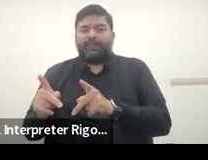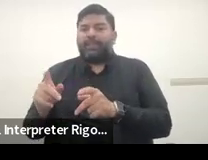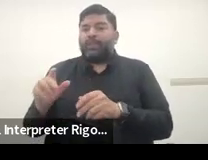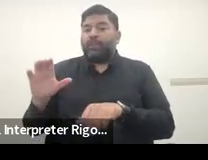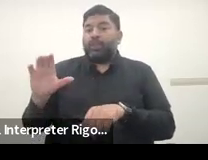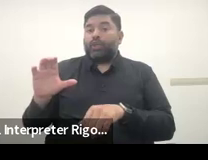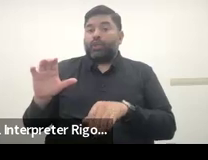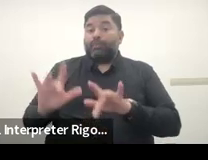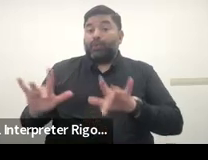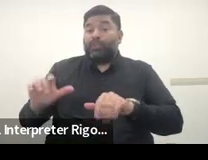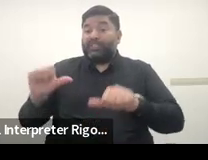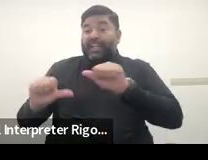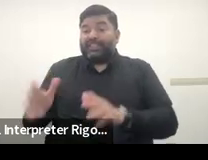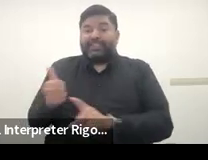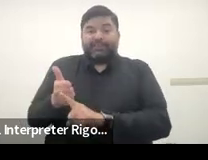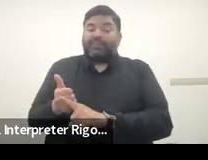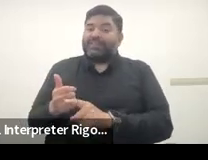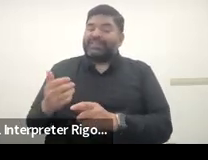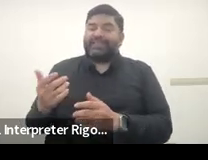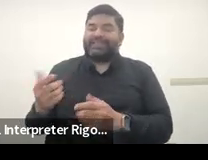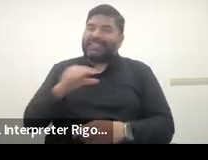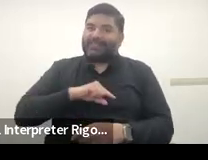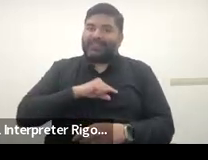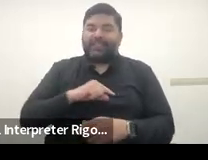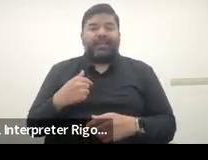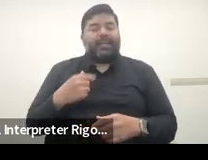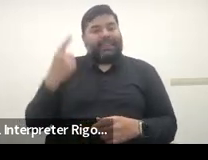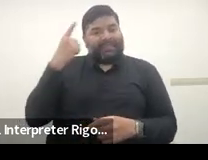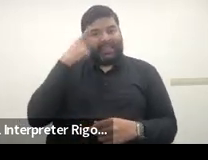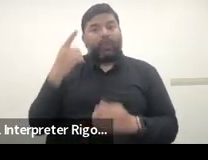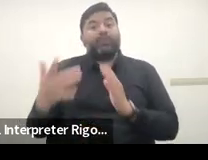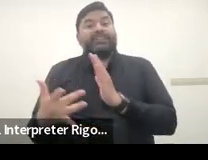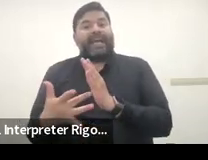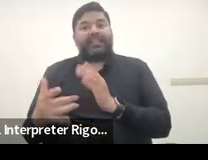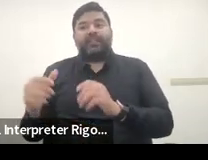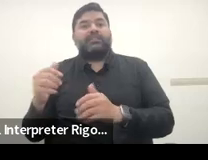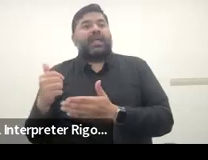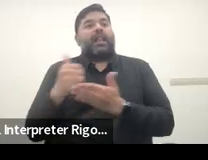the most guilty—tend to think of technology as something that is "helping" a disabled person when